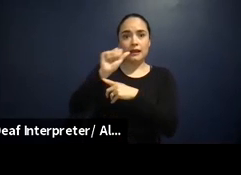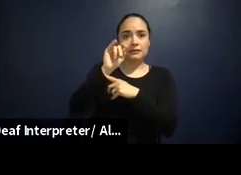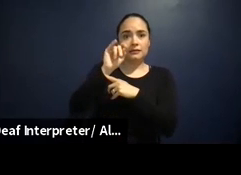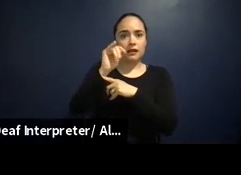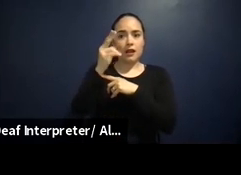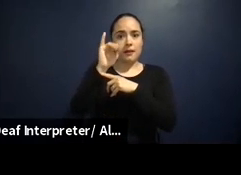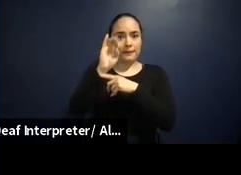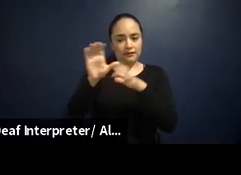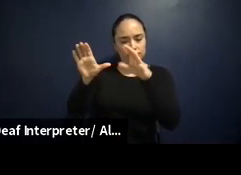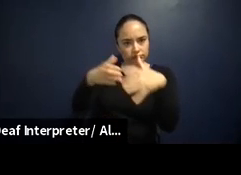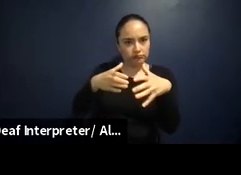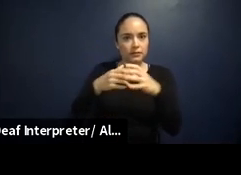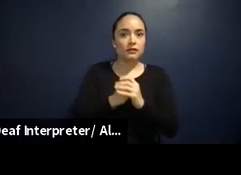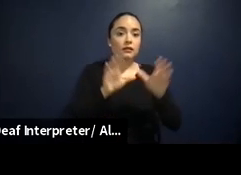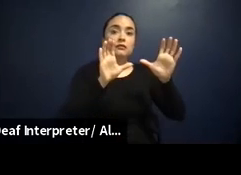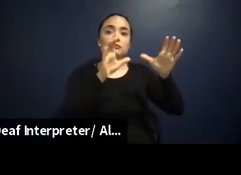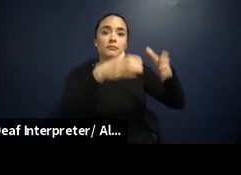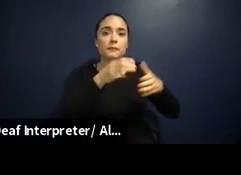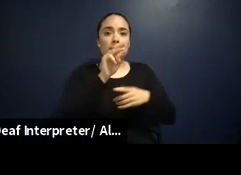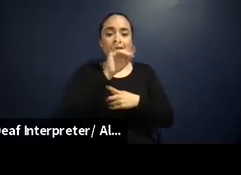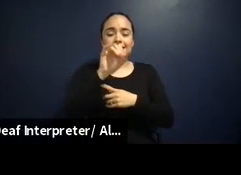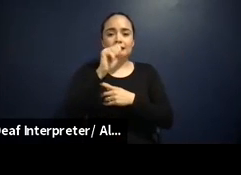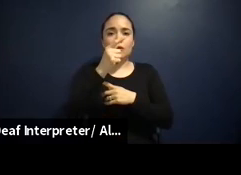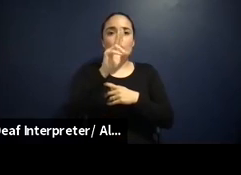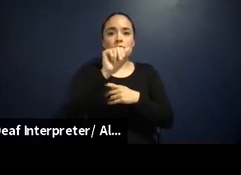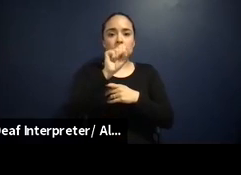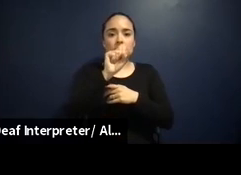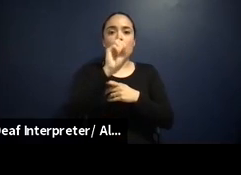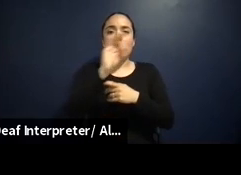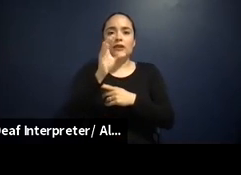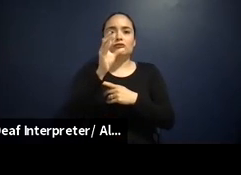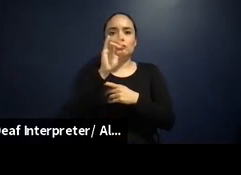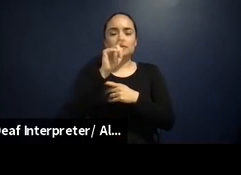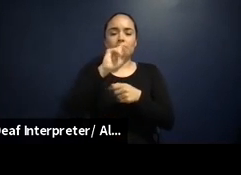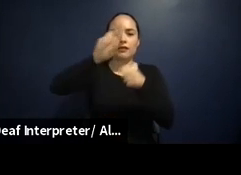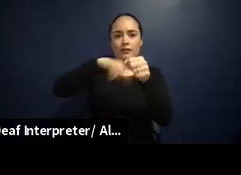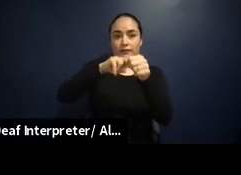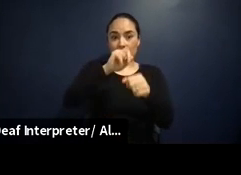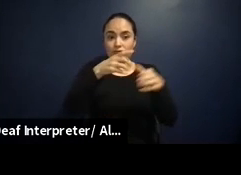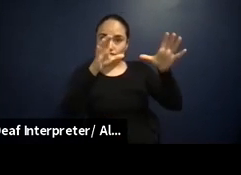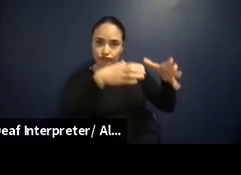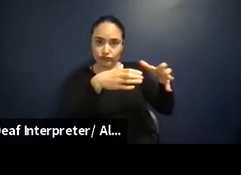First Nation from time immemorial to today. I'm really lucky, at the museum I get to work